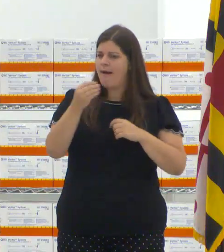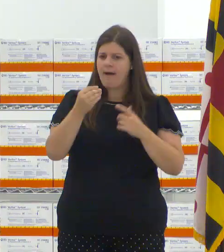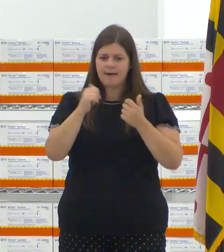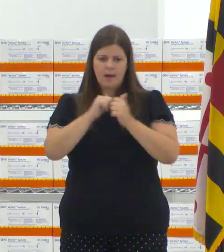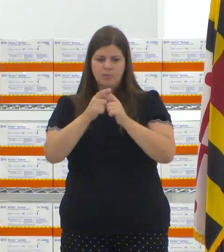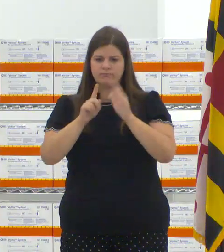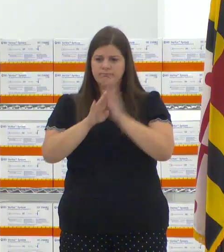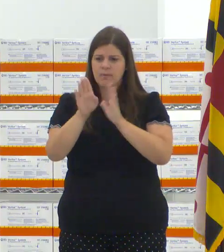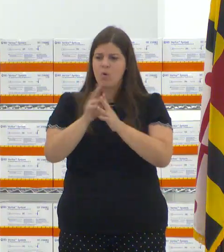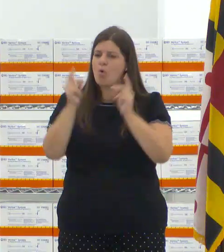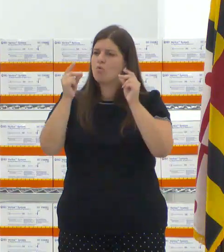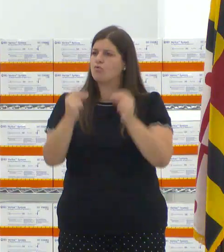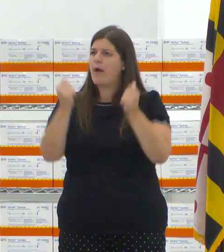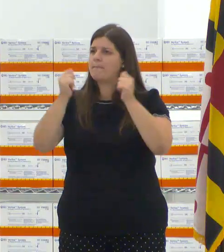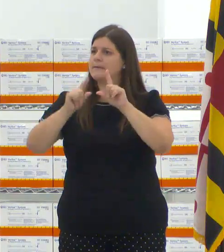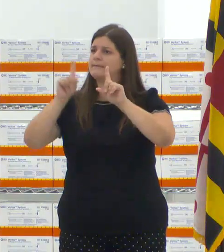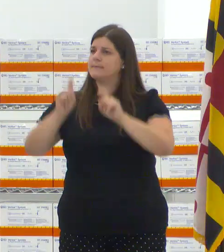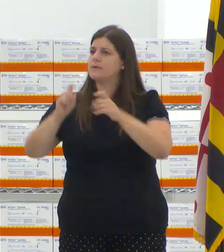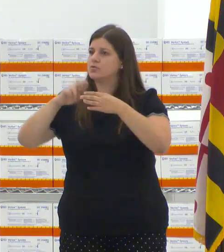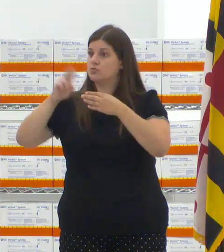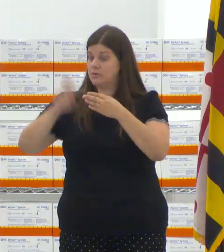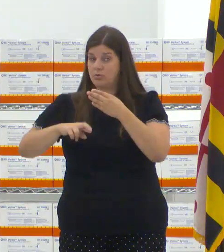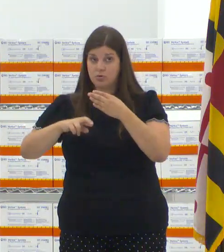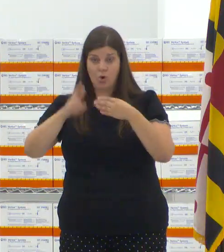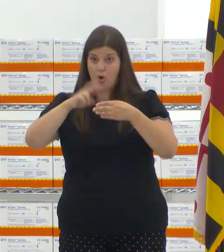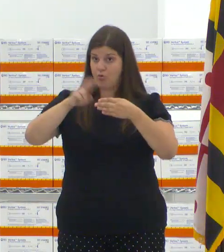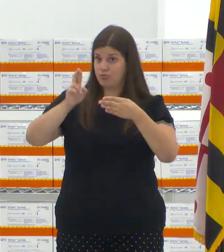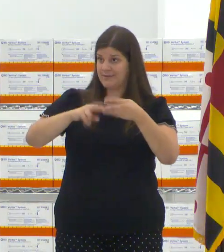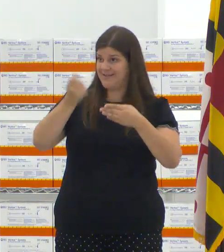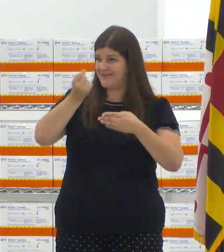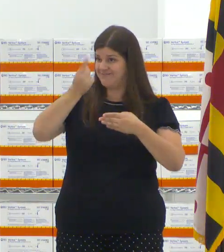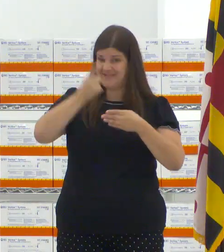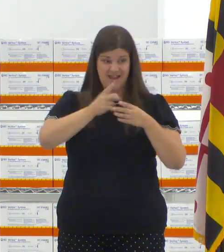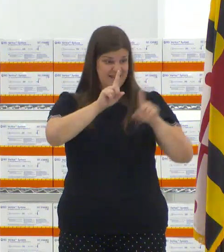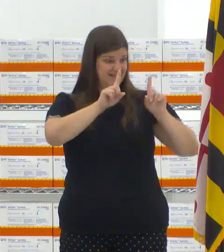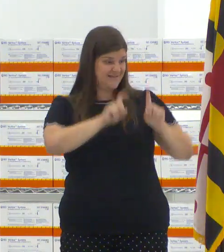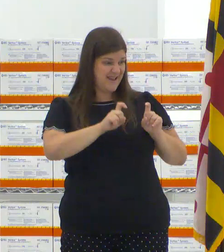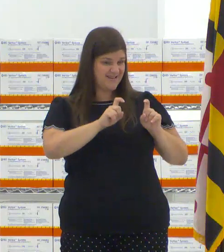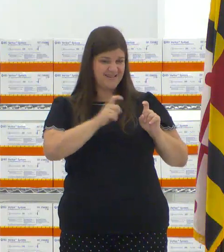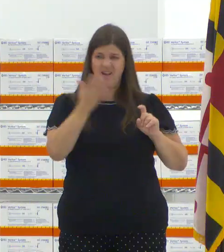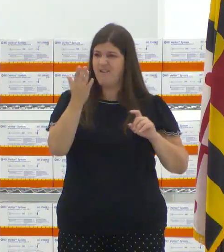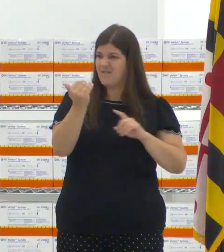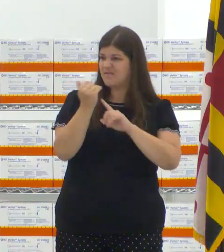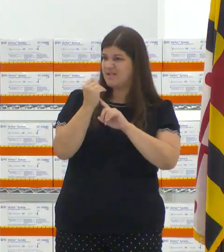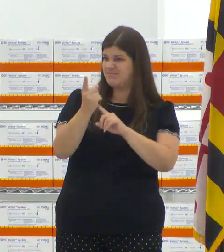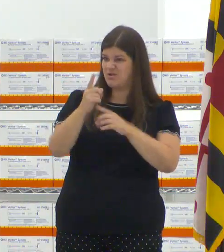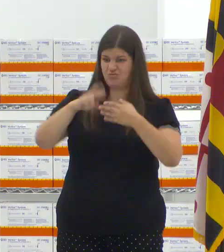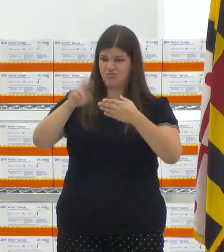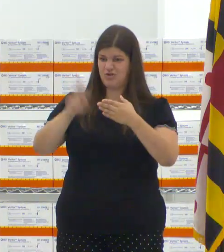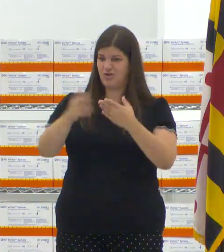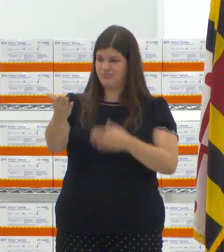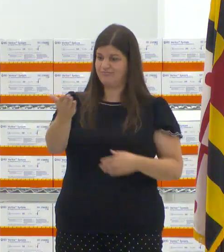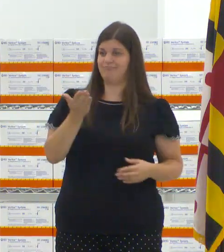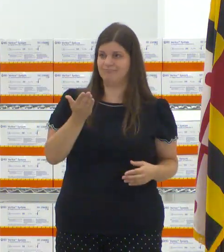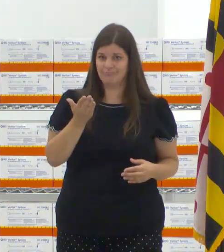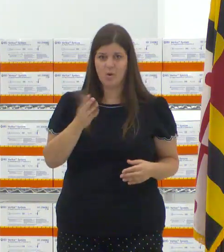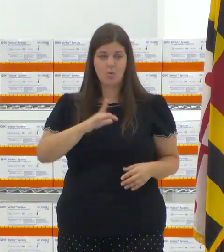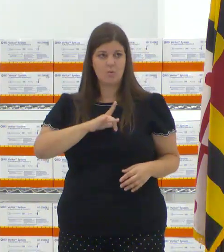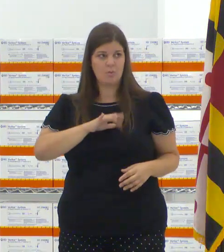Thank all of you for being here this morning. Back many mid July Dr. Shah and then later Tom Polen and I